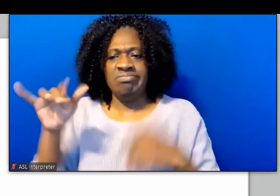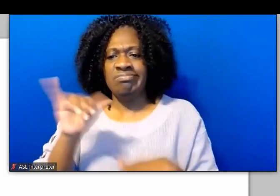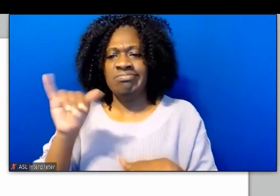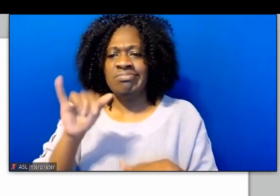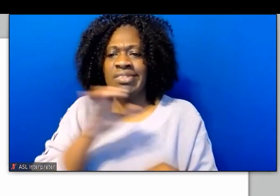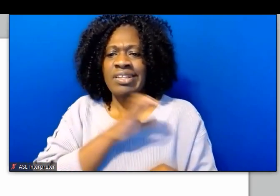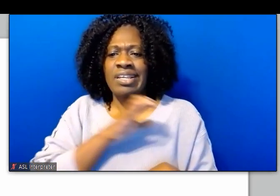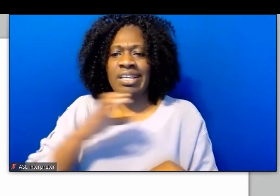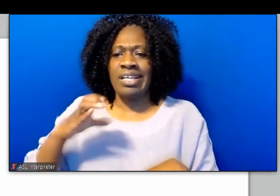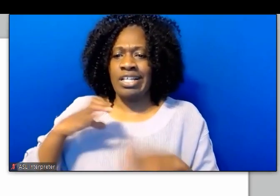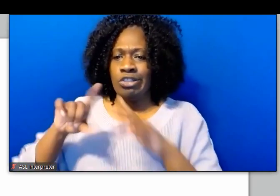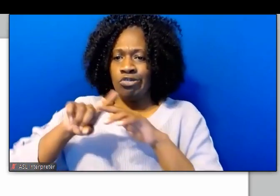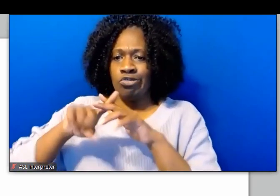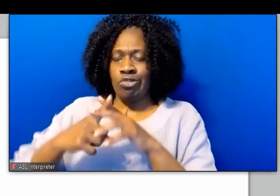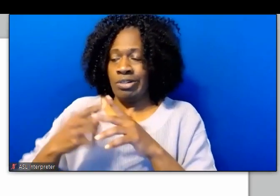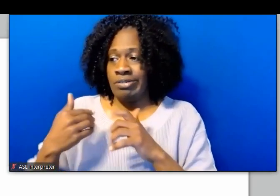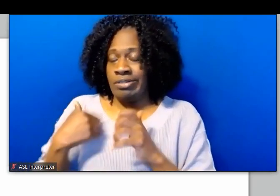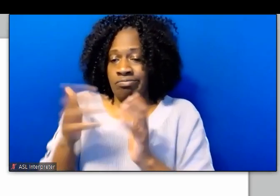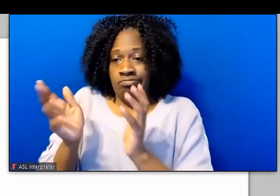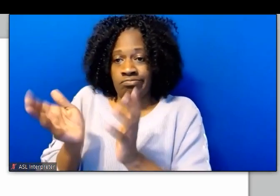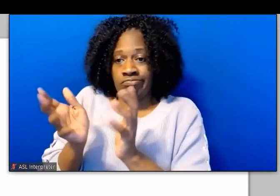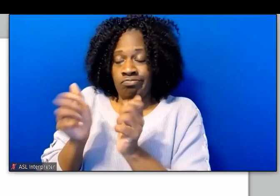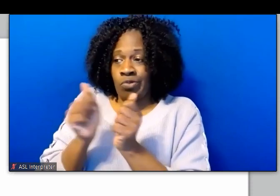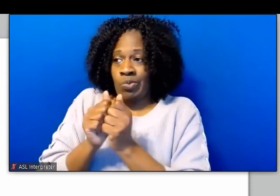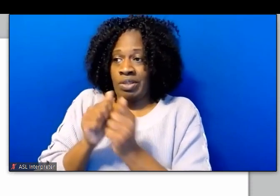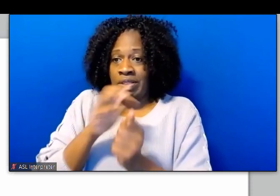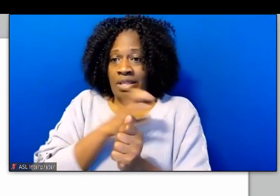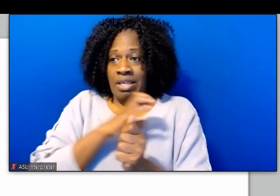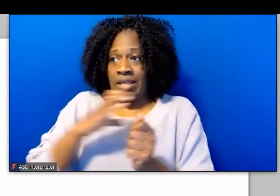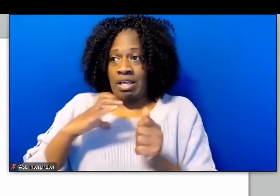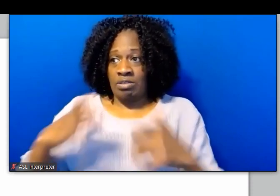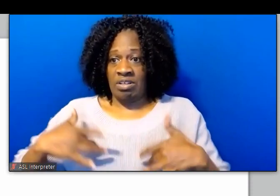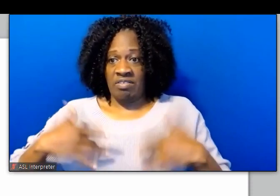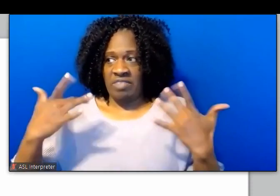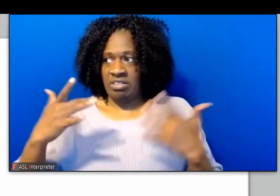started having conversations with the council events back at the end of April